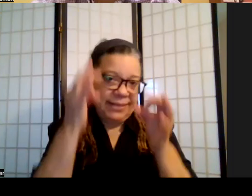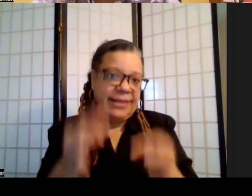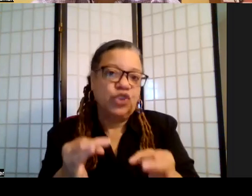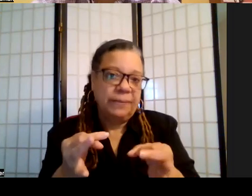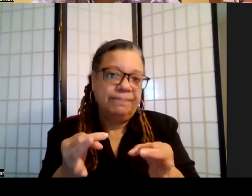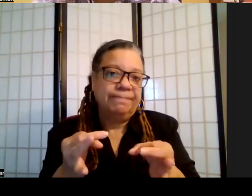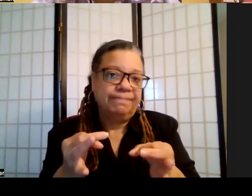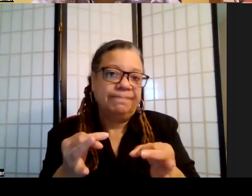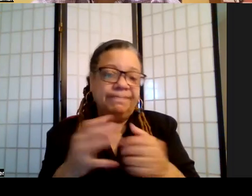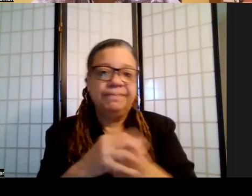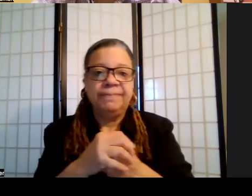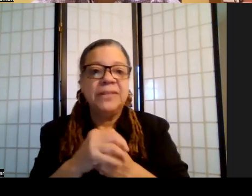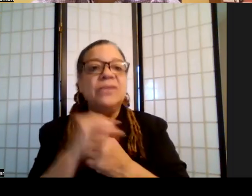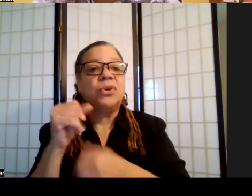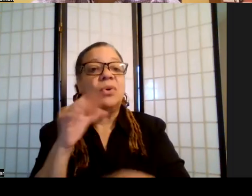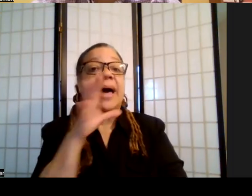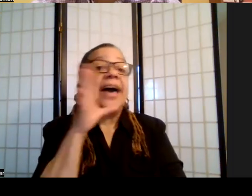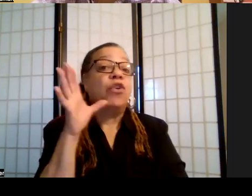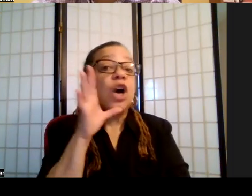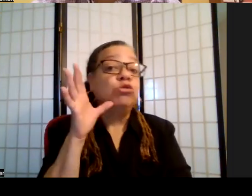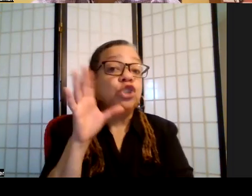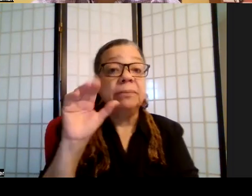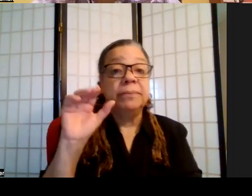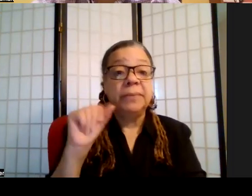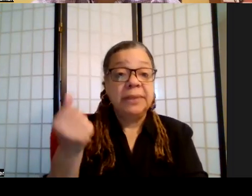So you're actually talking about agriculture. When you talk about veterinarians , I think about